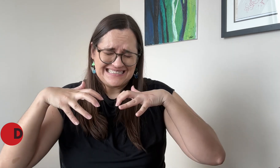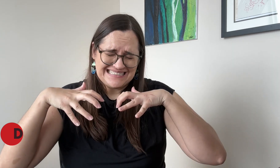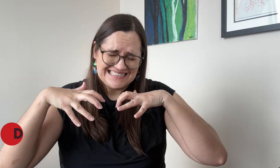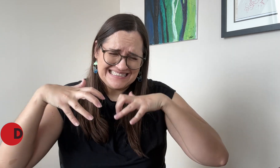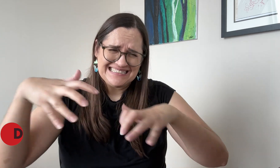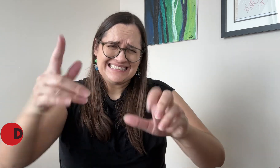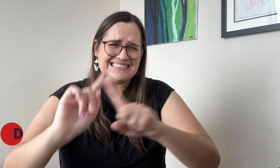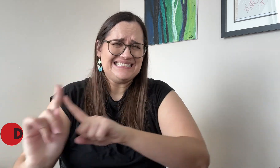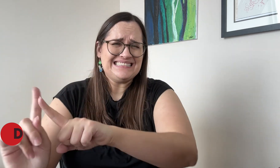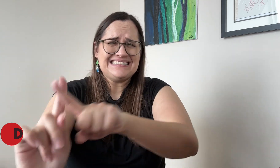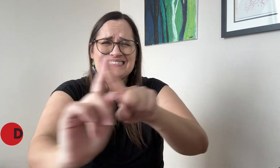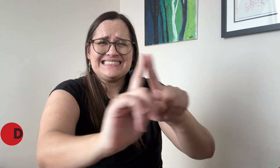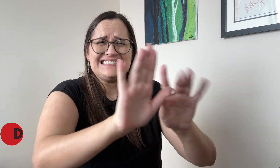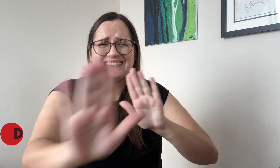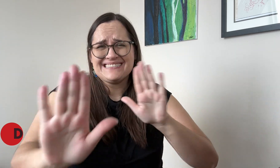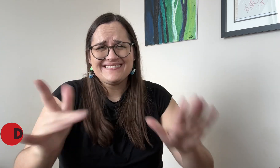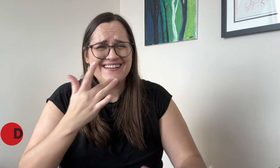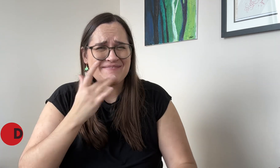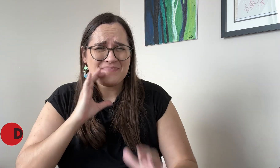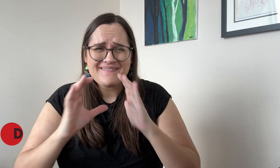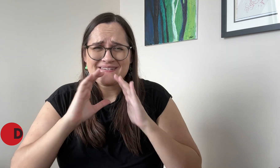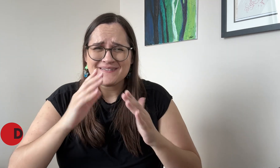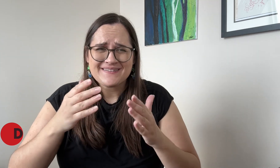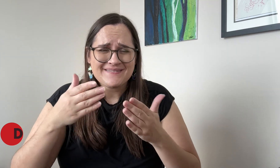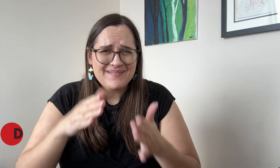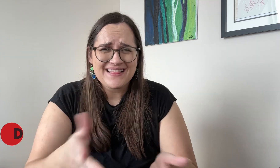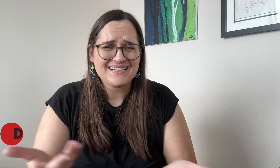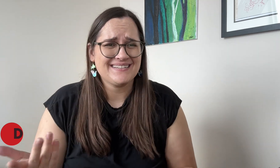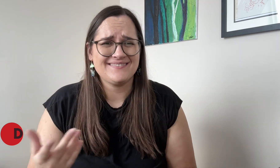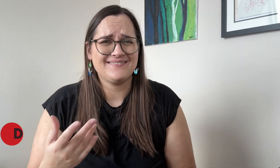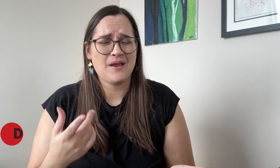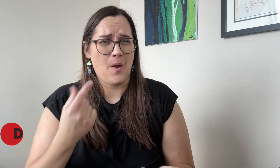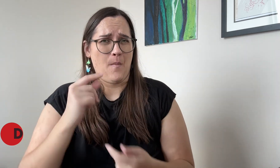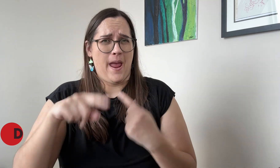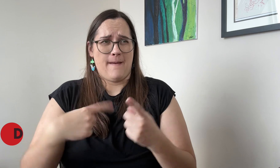involve a wide range of communication preferences.